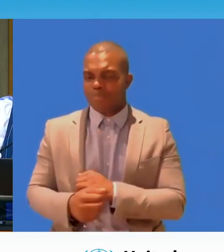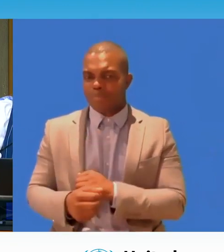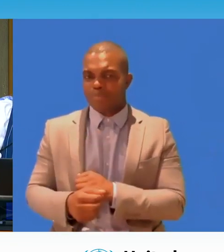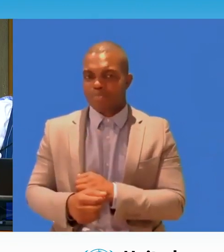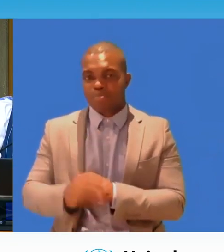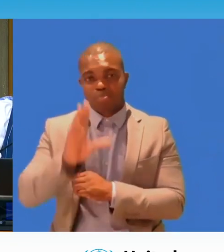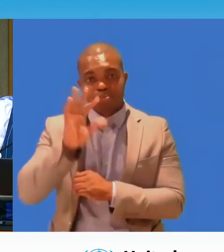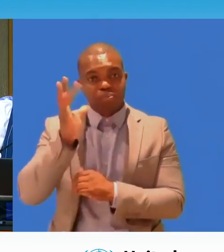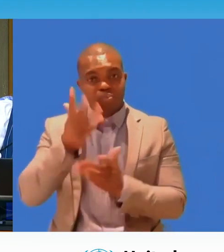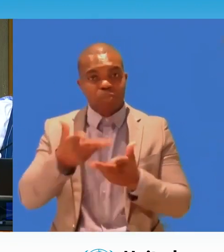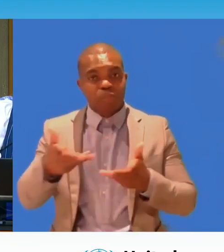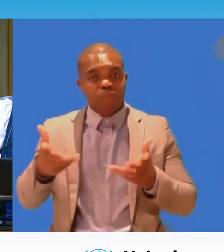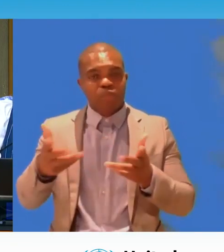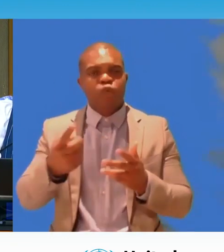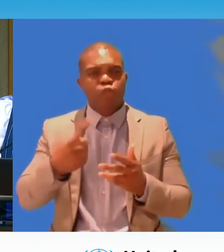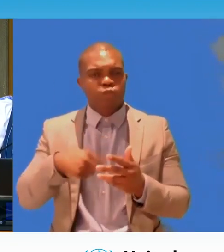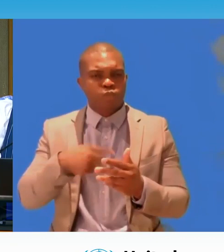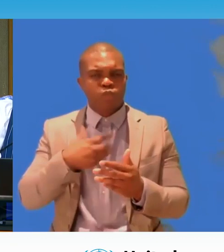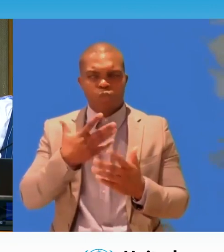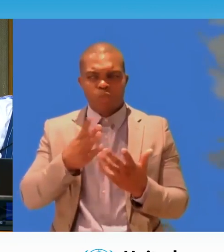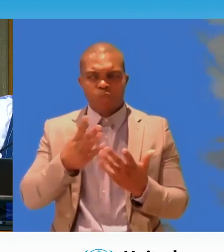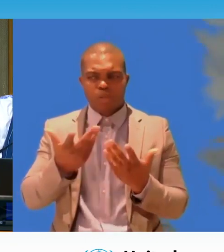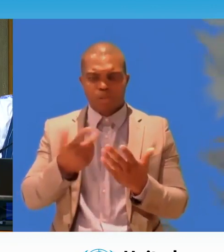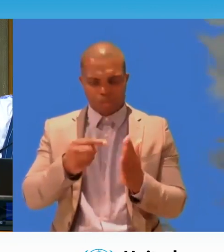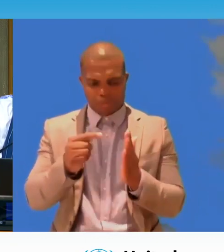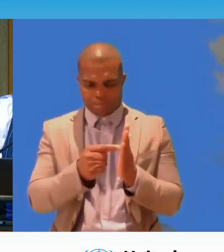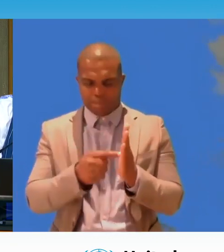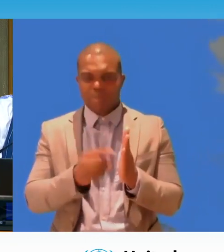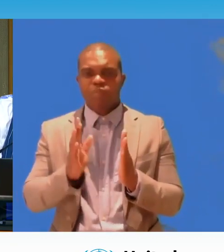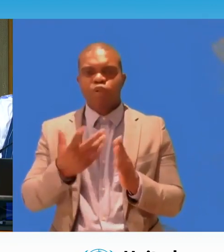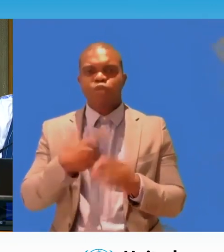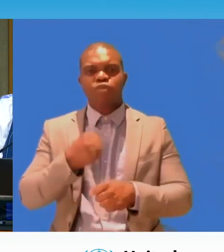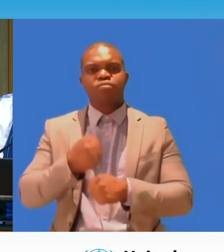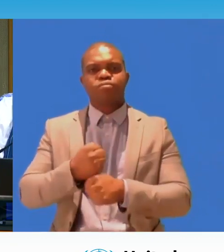and inbuilt framework that allow the full and effective participation of person disabilities